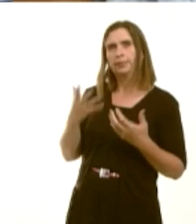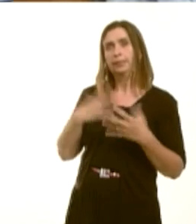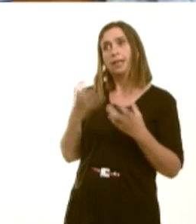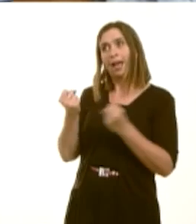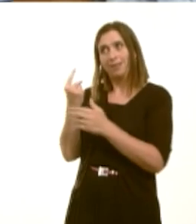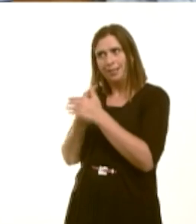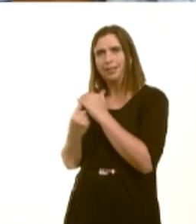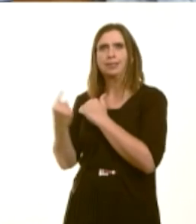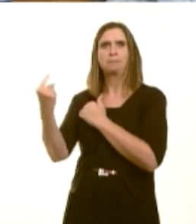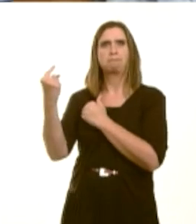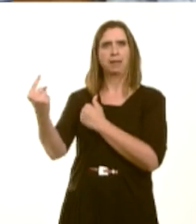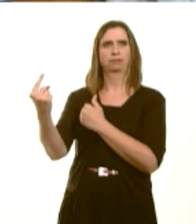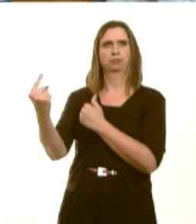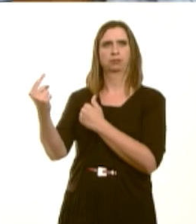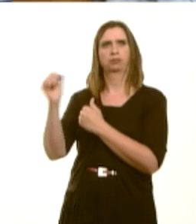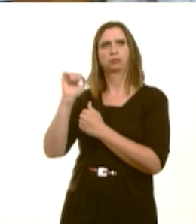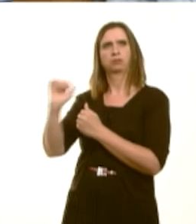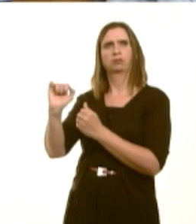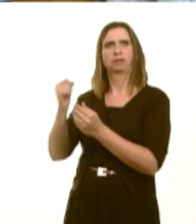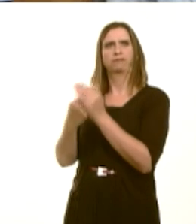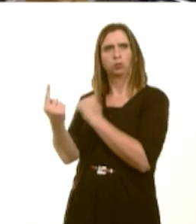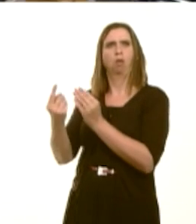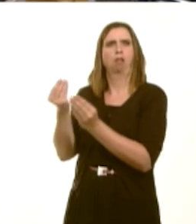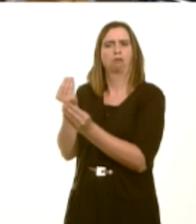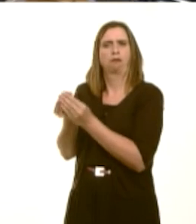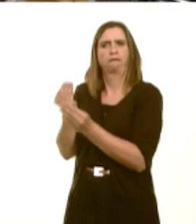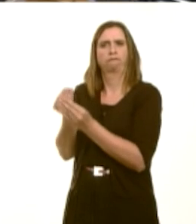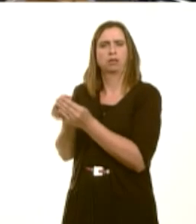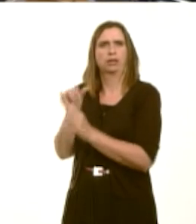funded for their particular needs. Leanne Wood: The First Minister will know